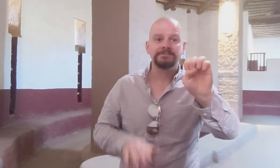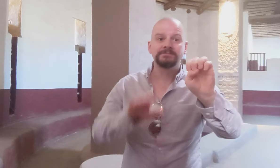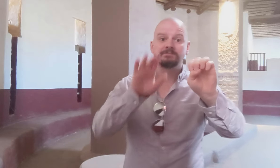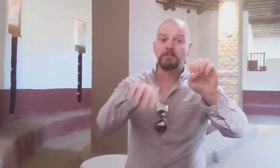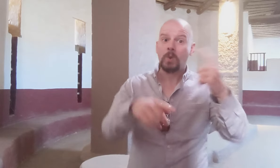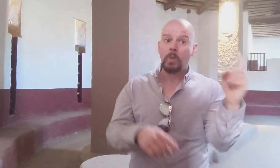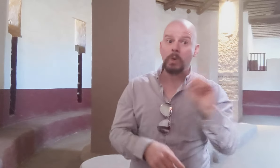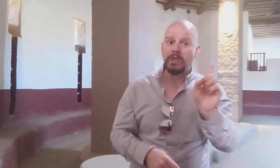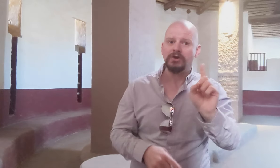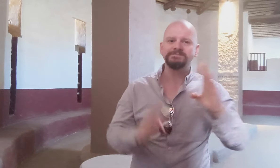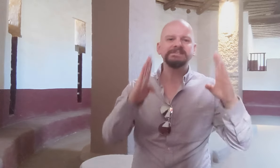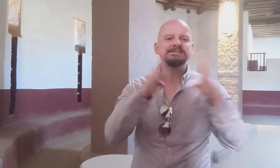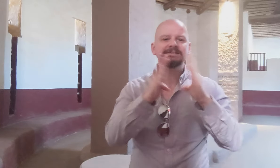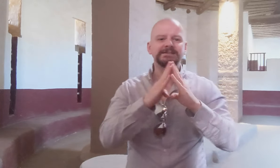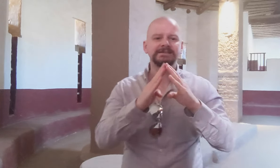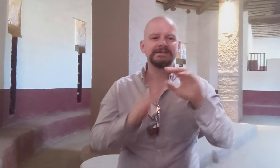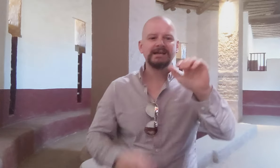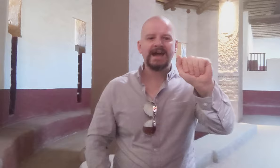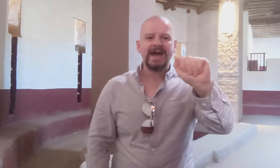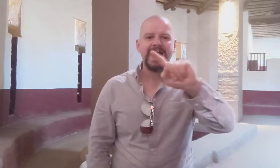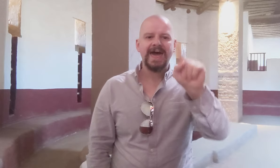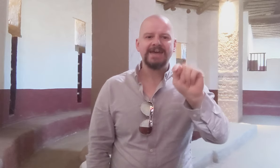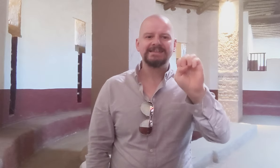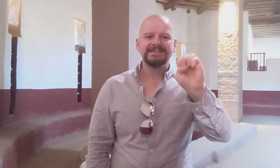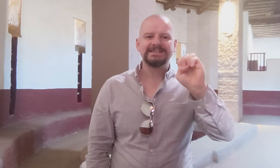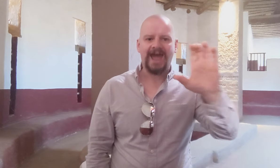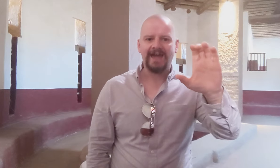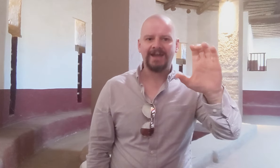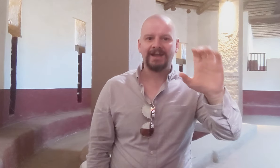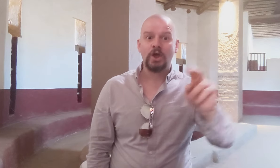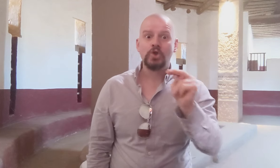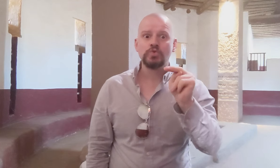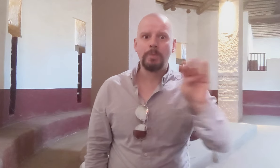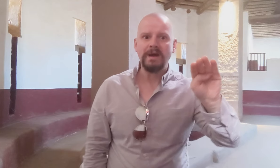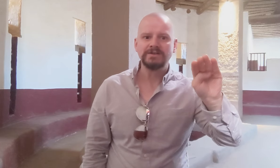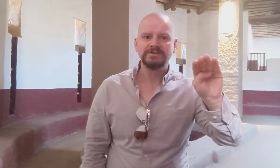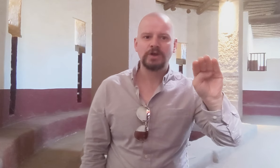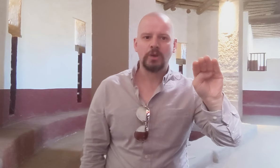is located in the city of Aztec in New Mexico.